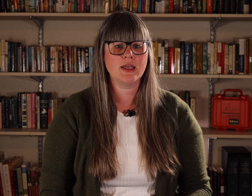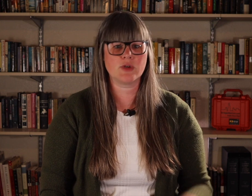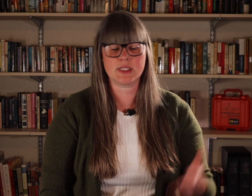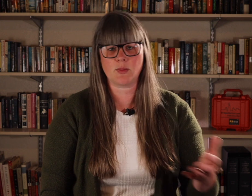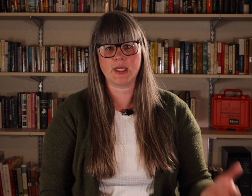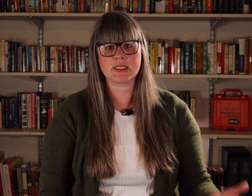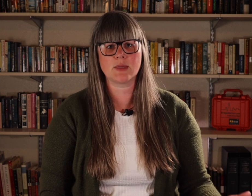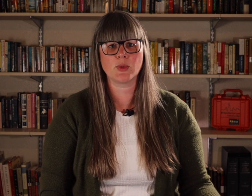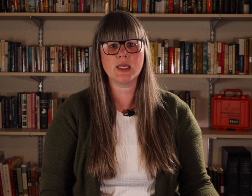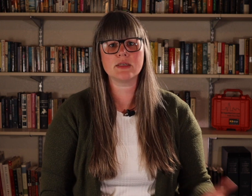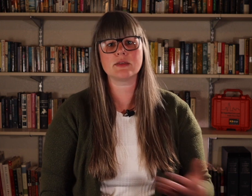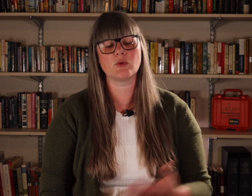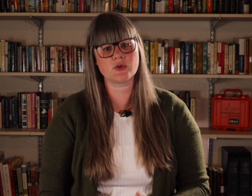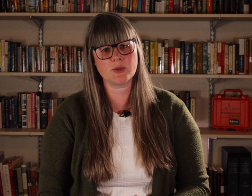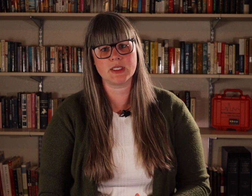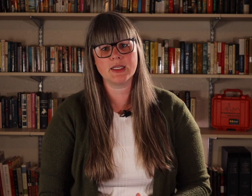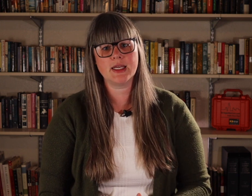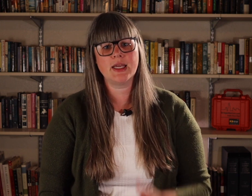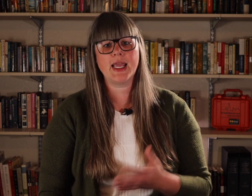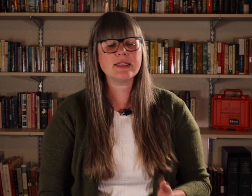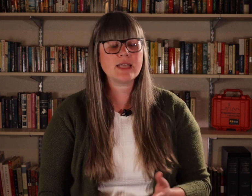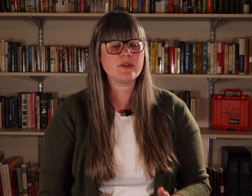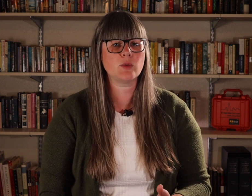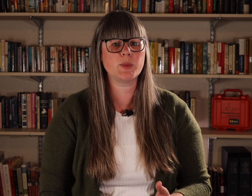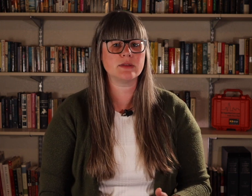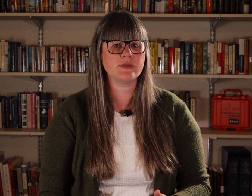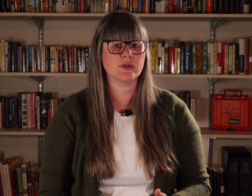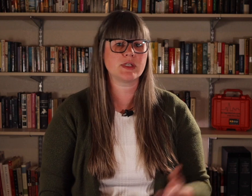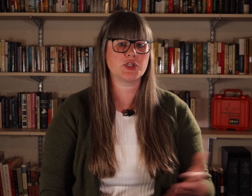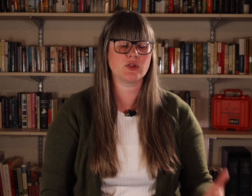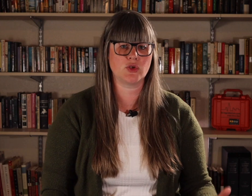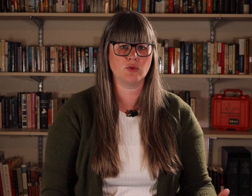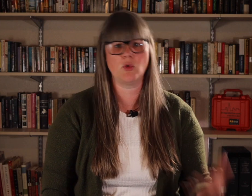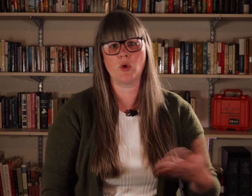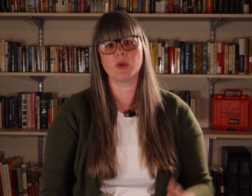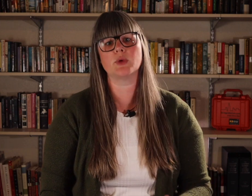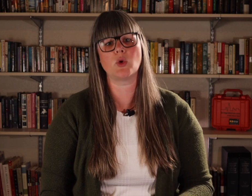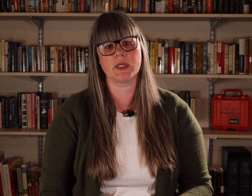for example, extemporaneous or scripted, and how they will be delivered, such as Zoom or pre-recorded.